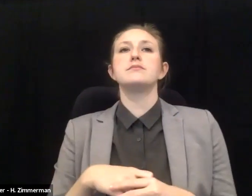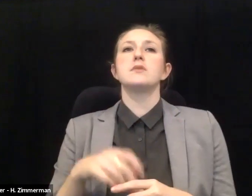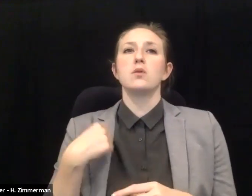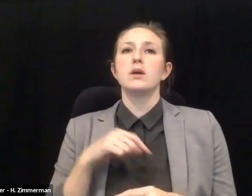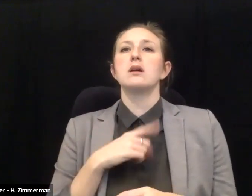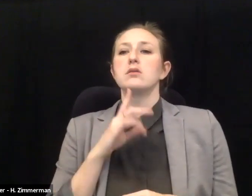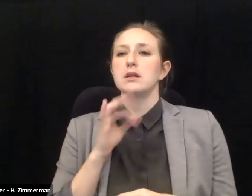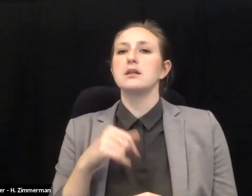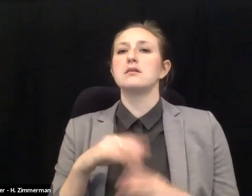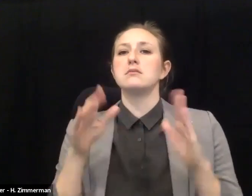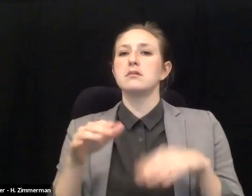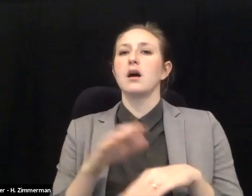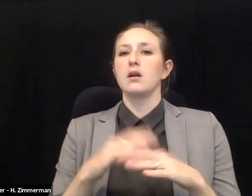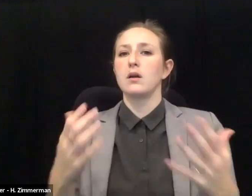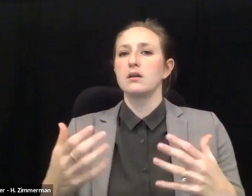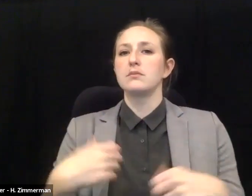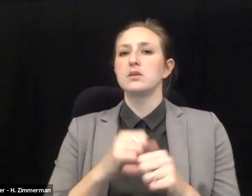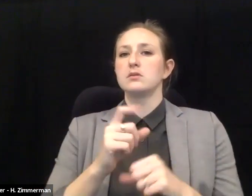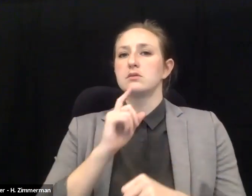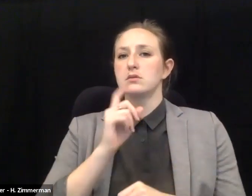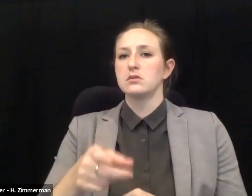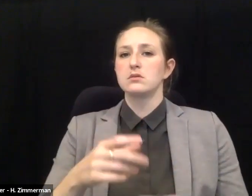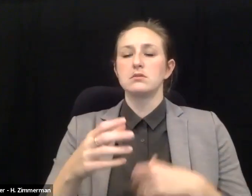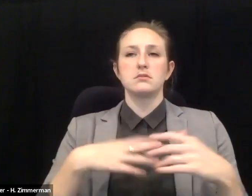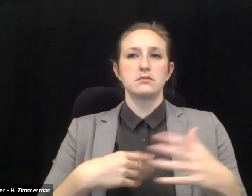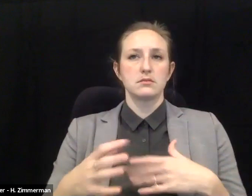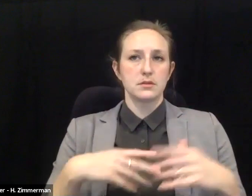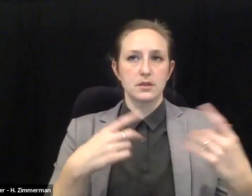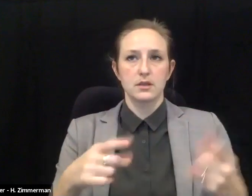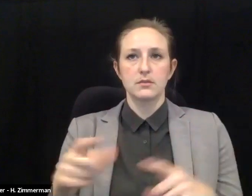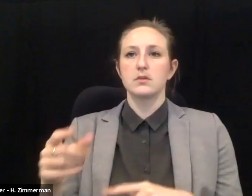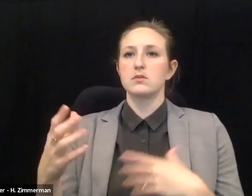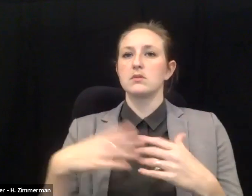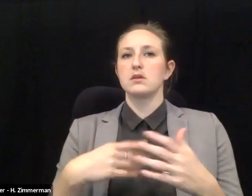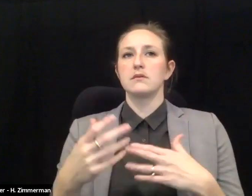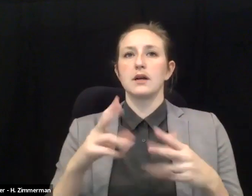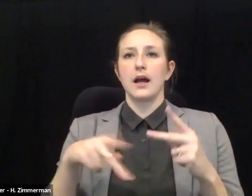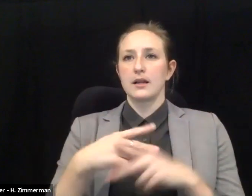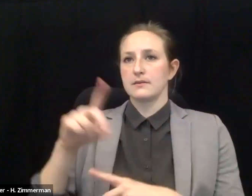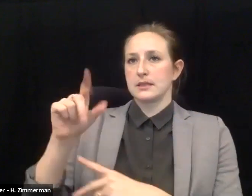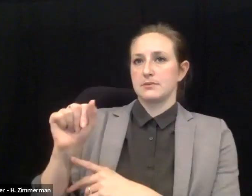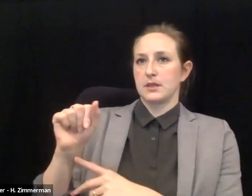concentrated on making sure that like if no matter what type of disability, someone had one say